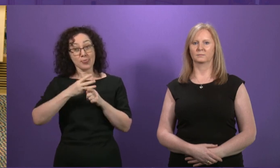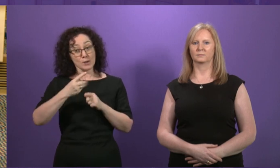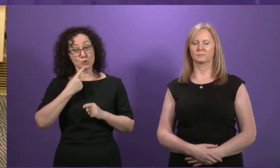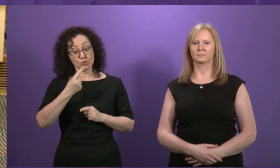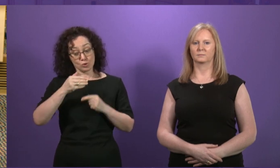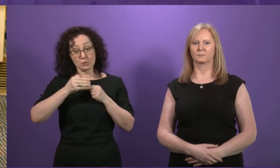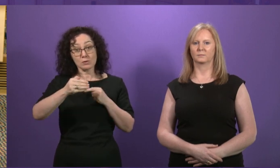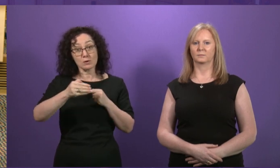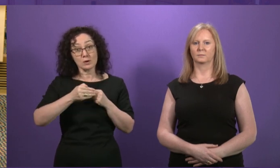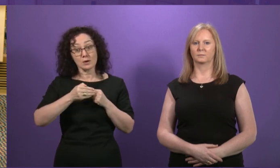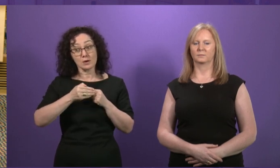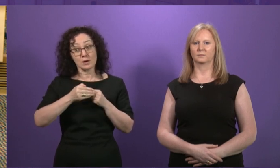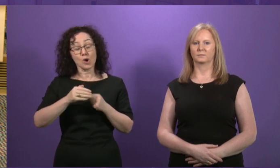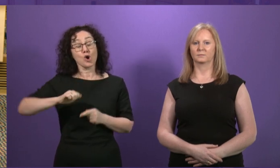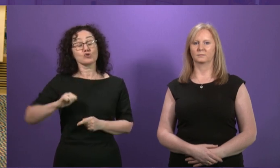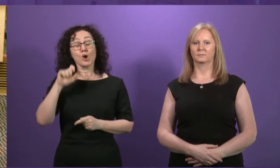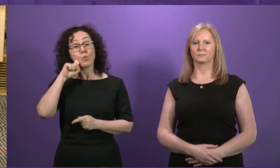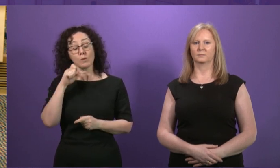is due to be taken out of the European Union against our will.